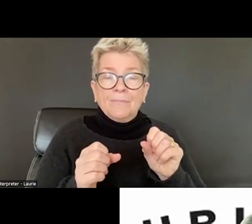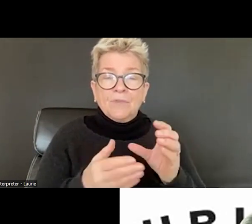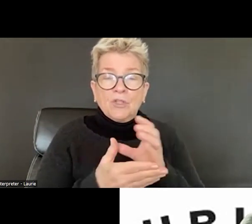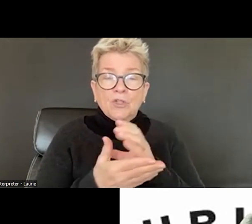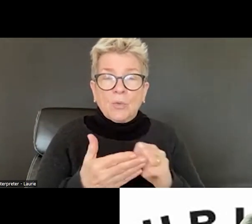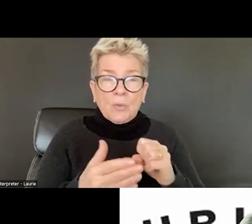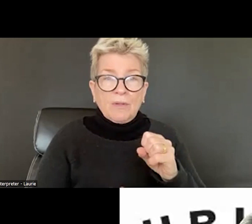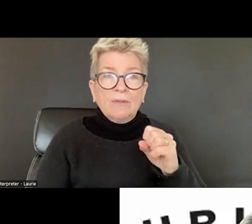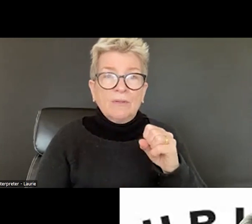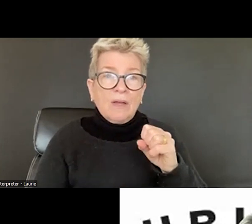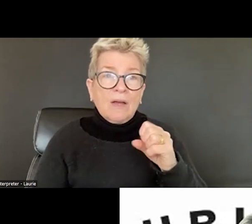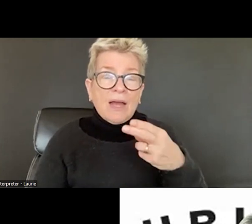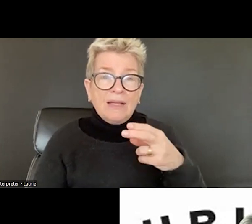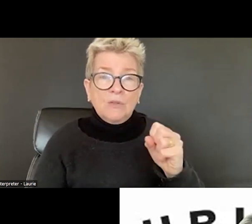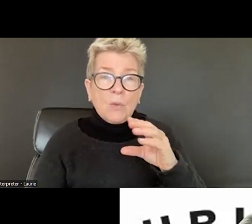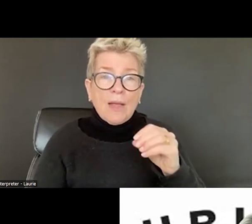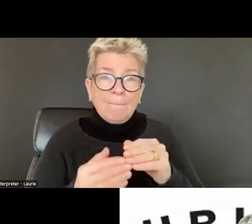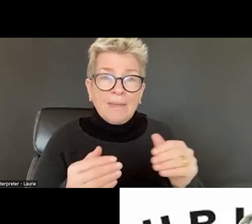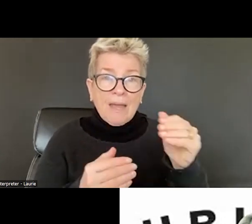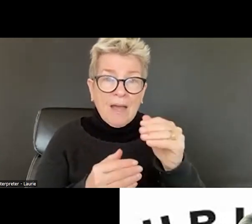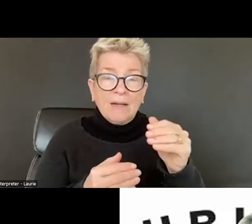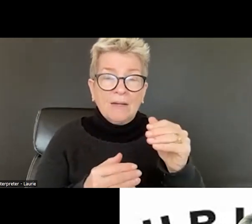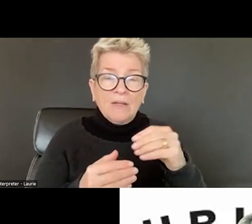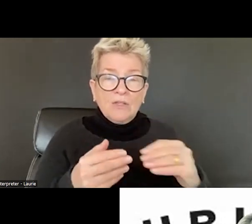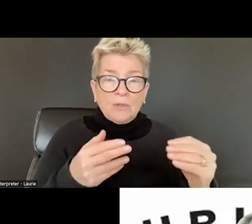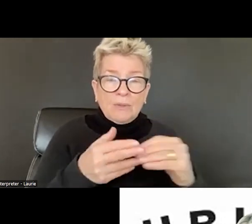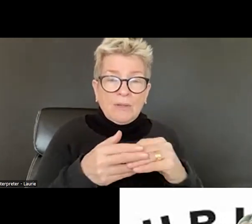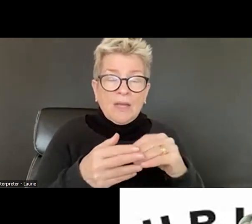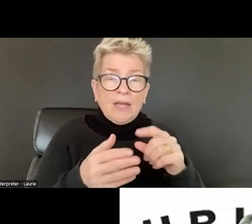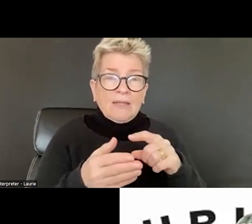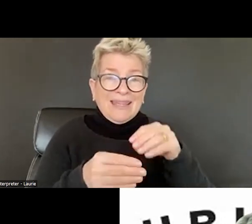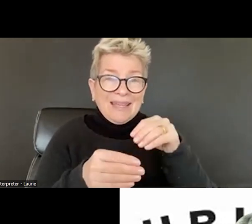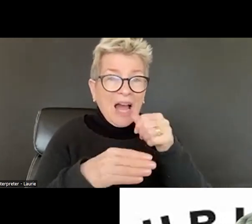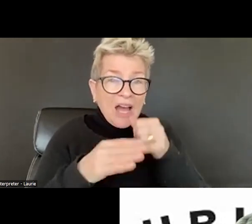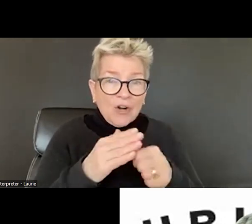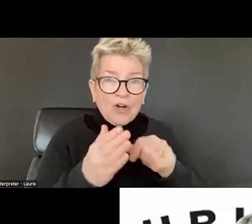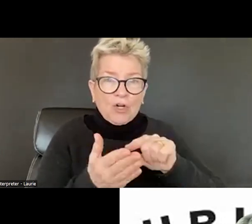Beyond plan for graduation so we embedded it as a graduation requirement uh through the high school